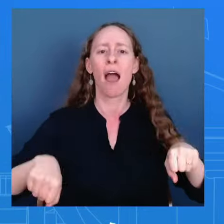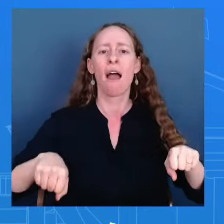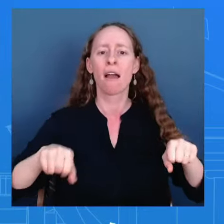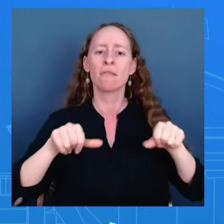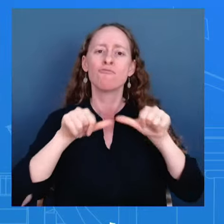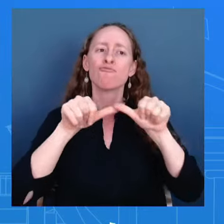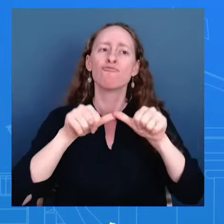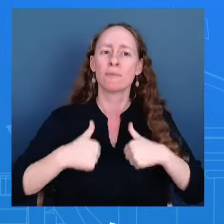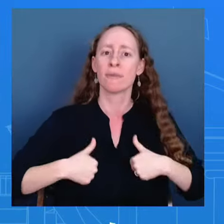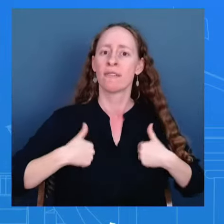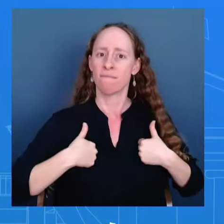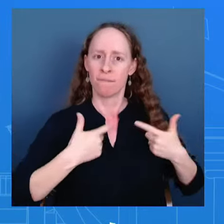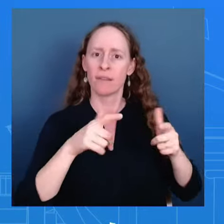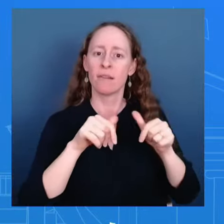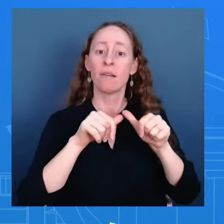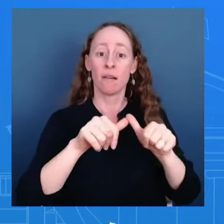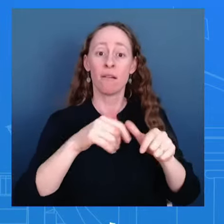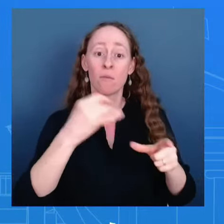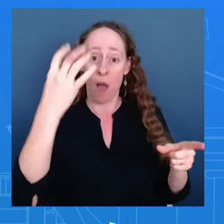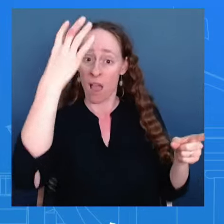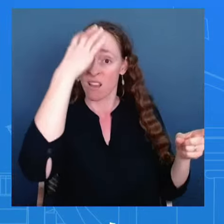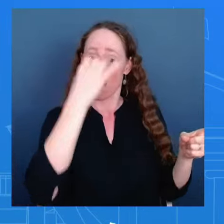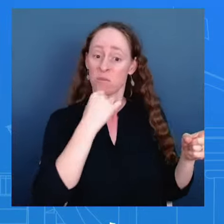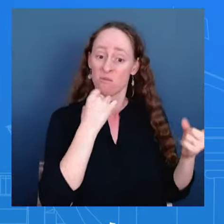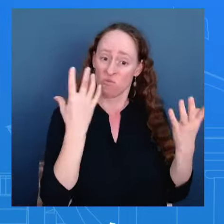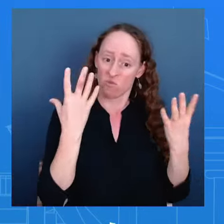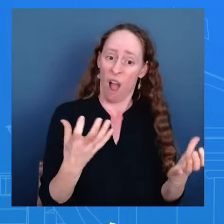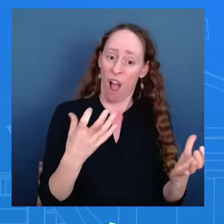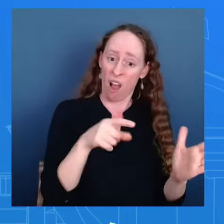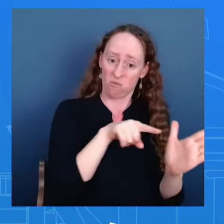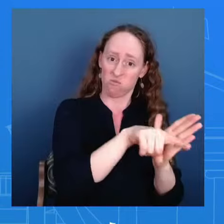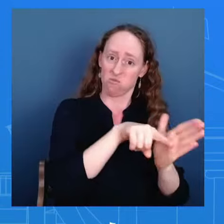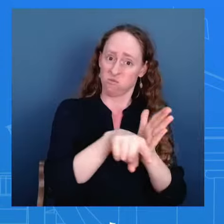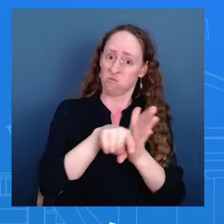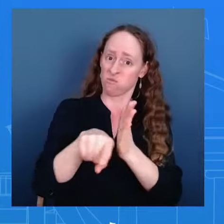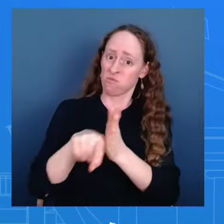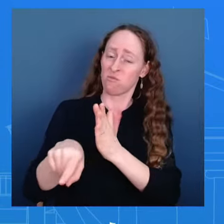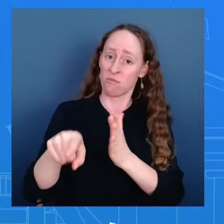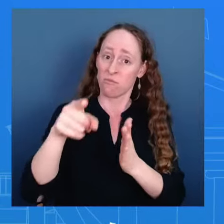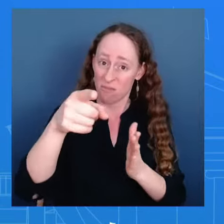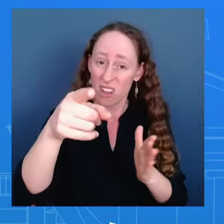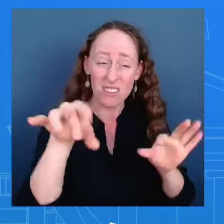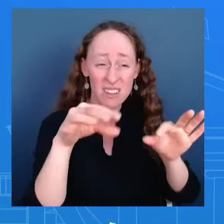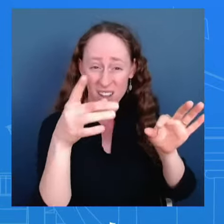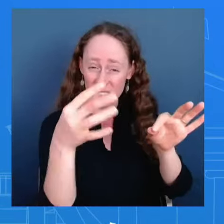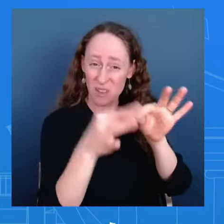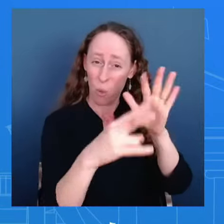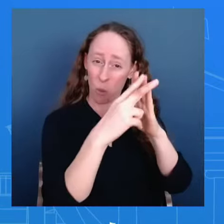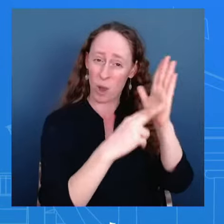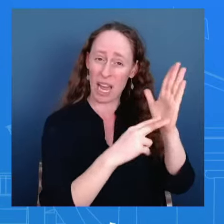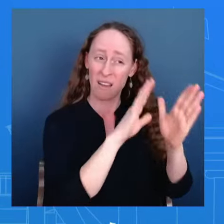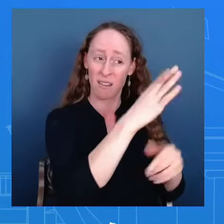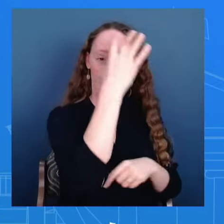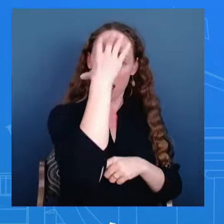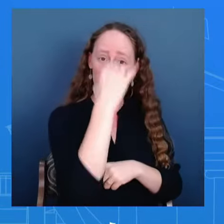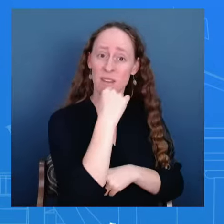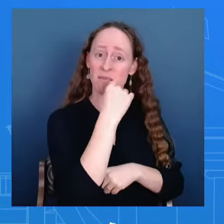then read the Hamas manifesto, that's there. He also takes very seriously our obligations